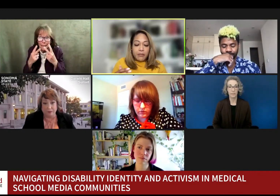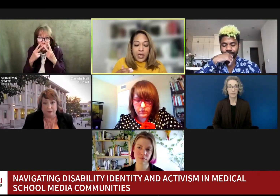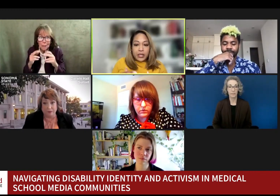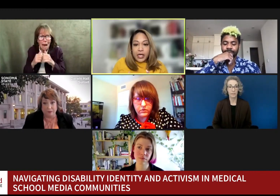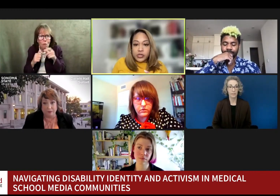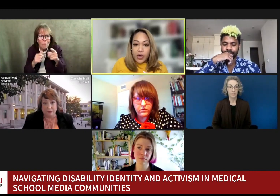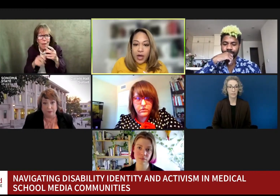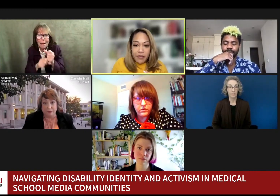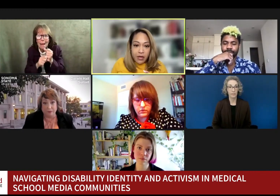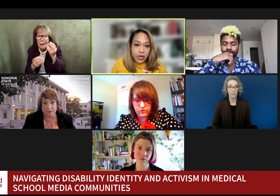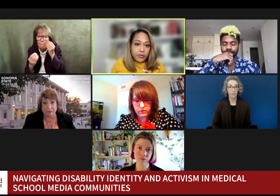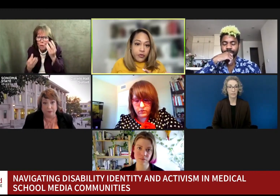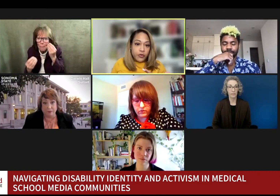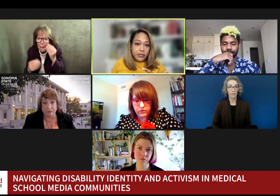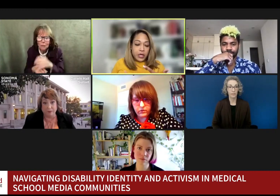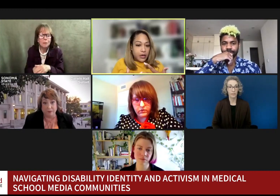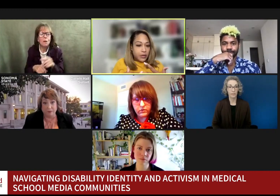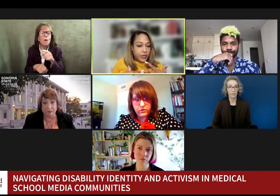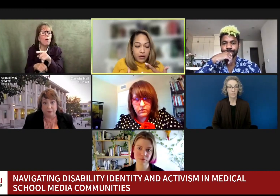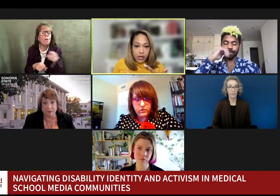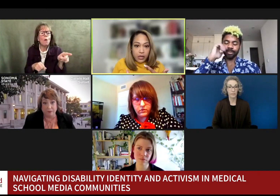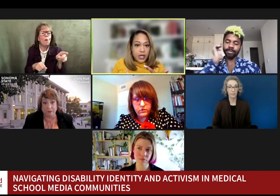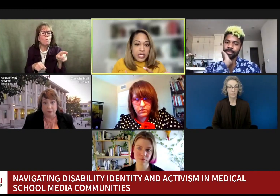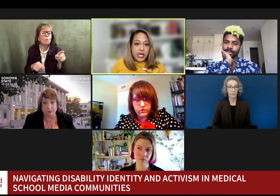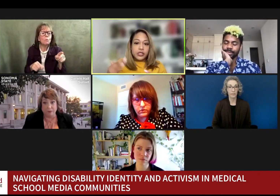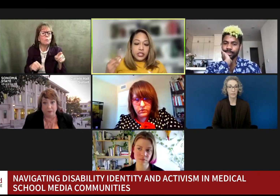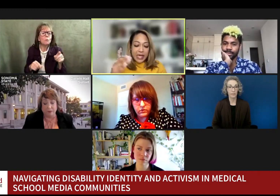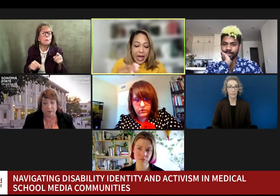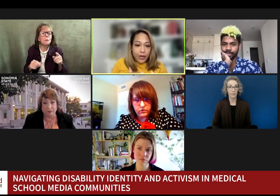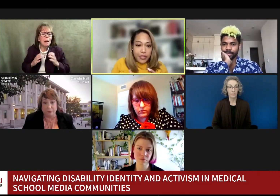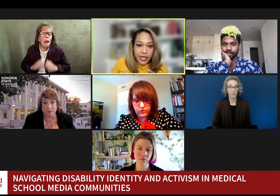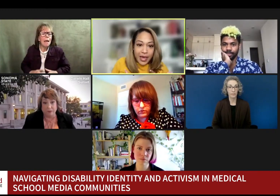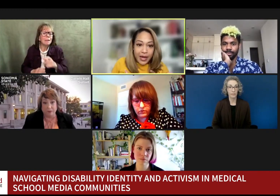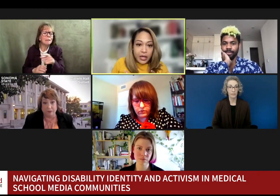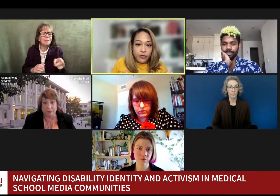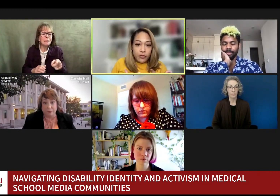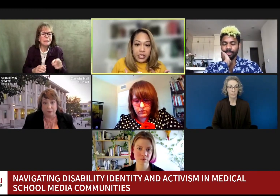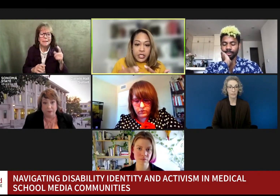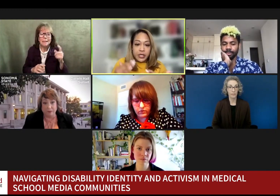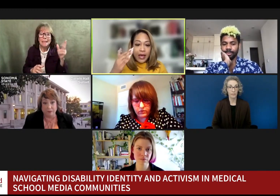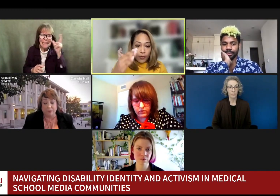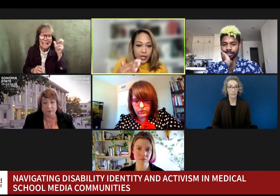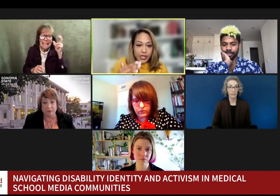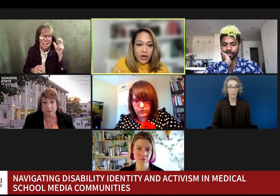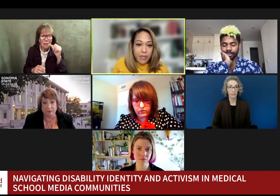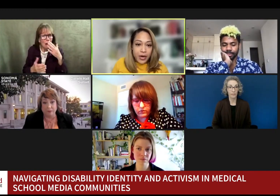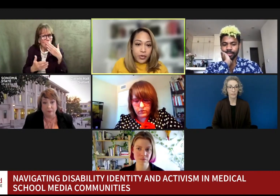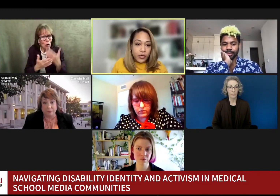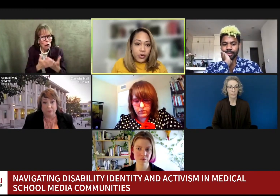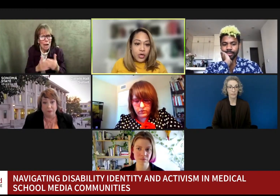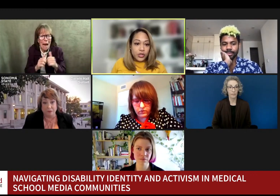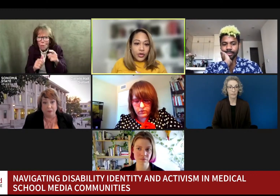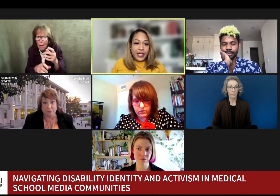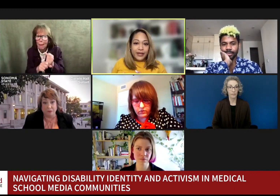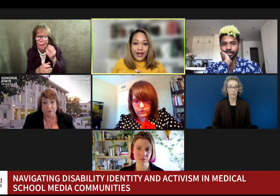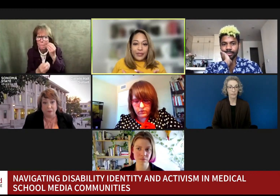My clients who have hearing challenges, how are they getting information? What is their medical looking like?